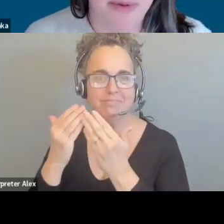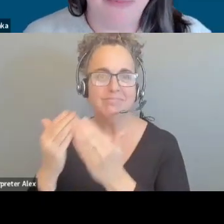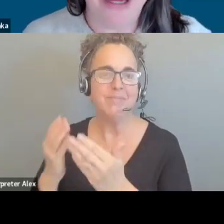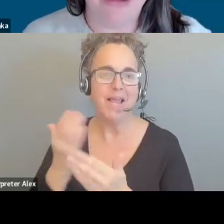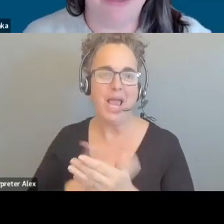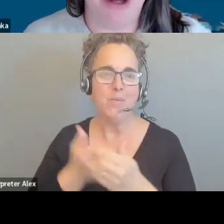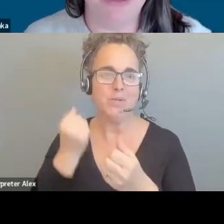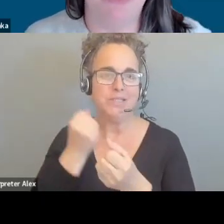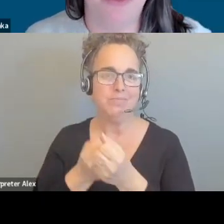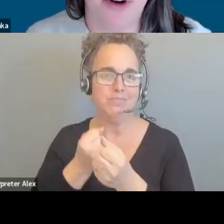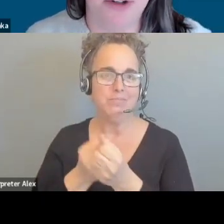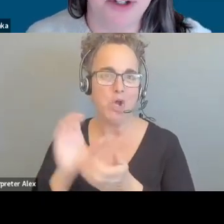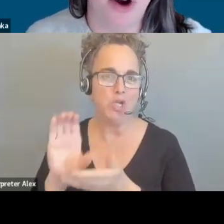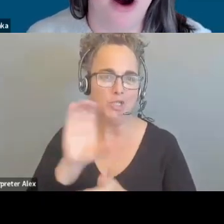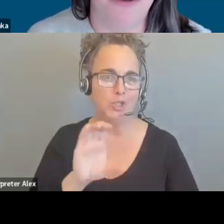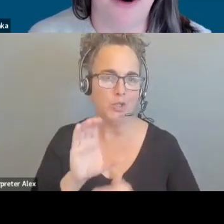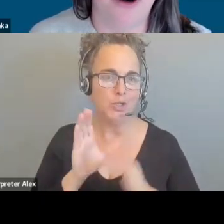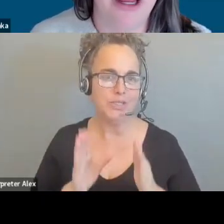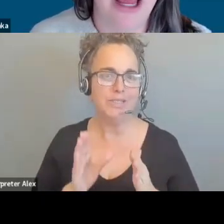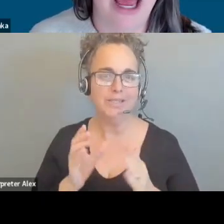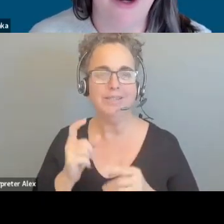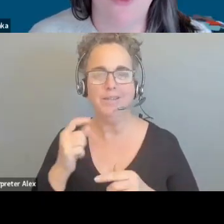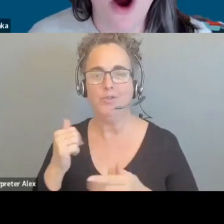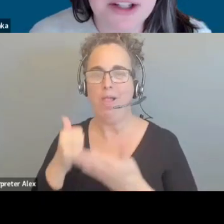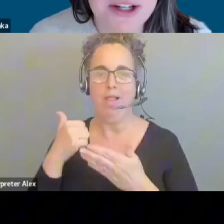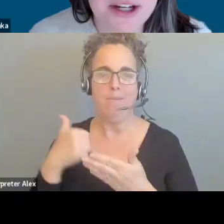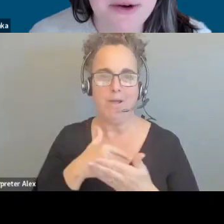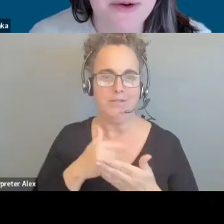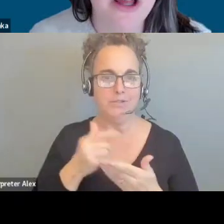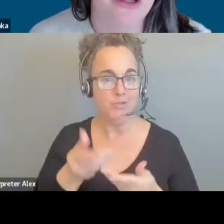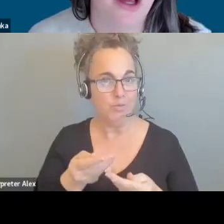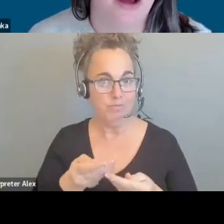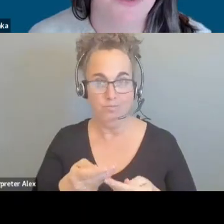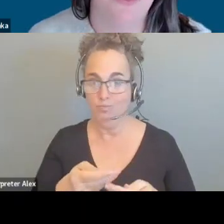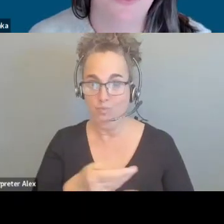who help make this possible for us to offer at no cost to you.